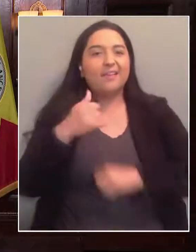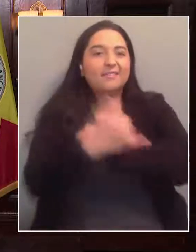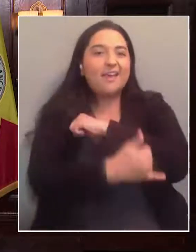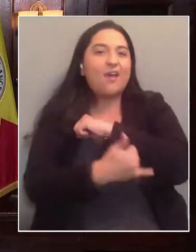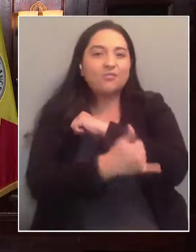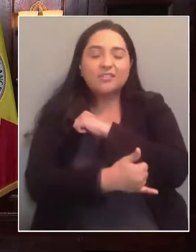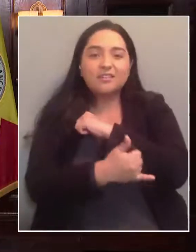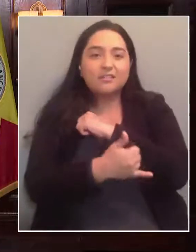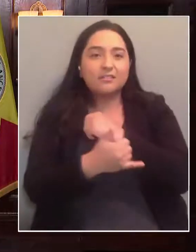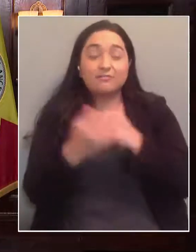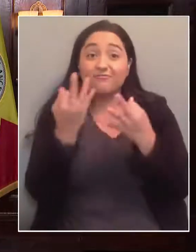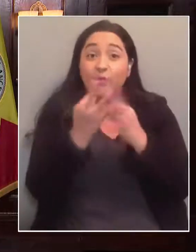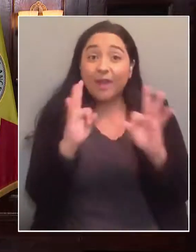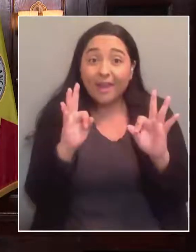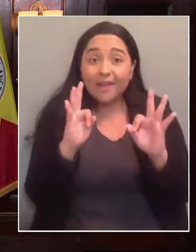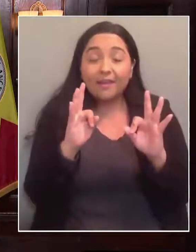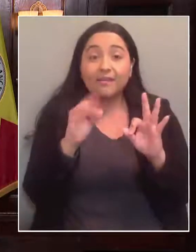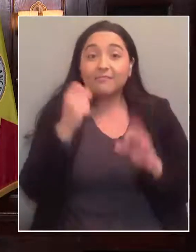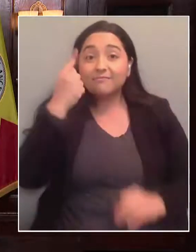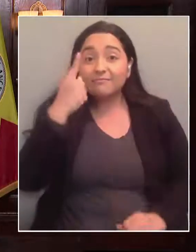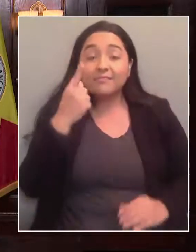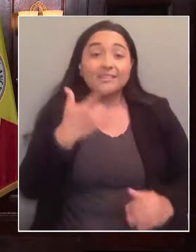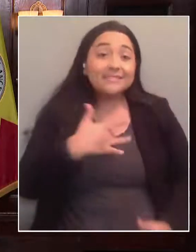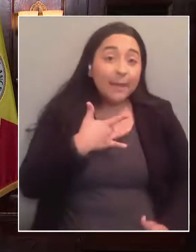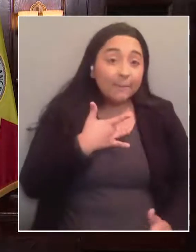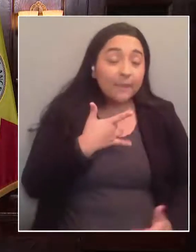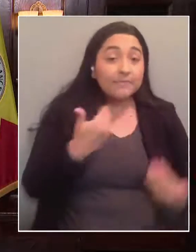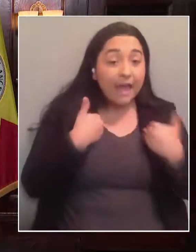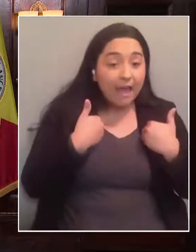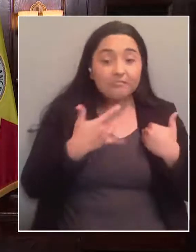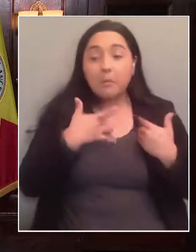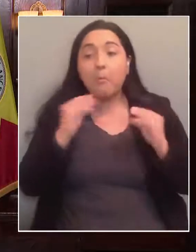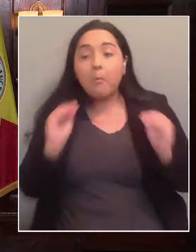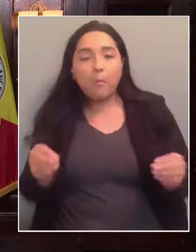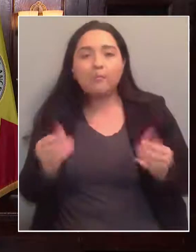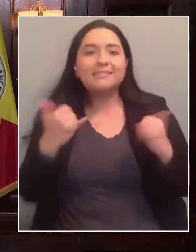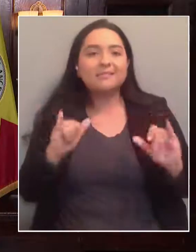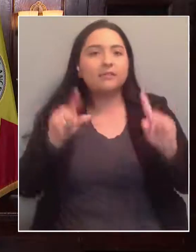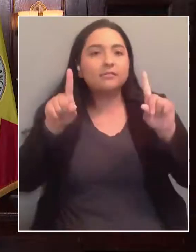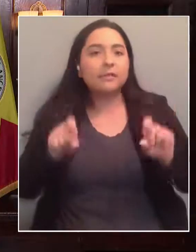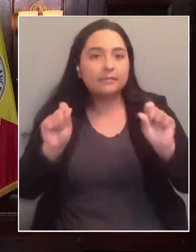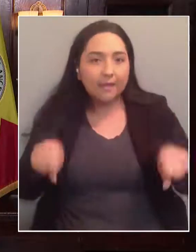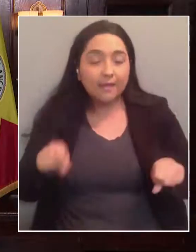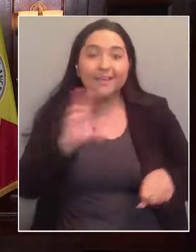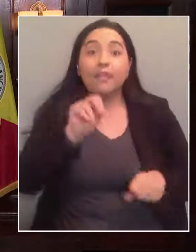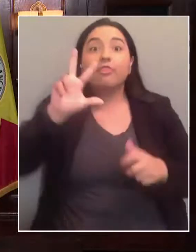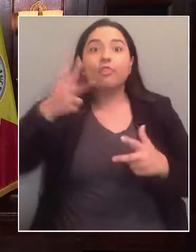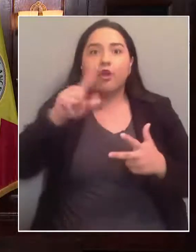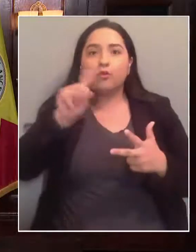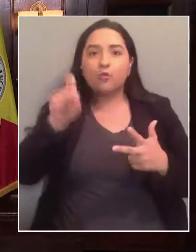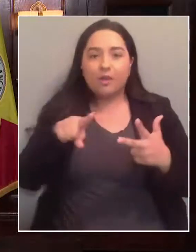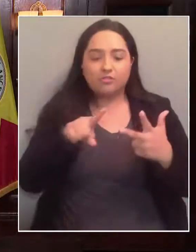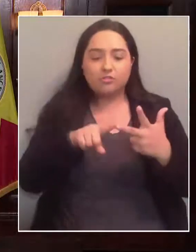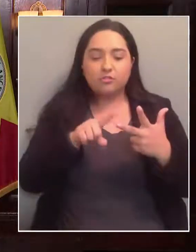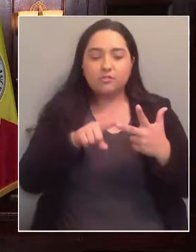COUNTRY WITH OR WITHOUT SYMPTOMS QUICK TURN AROUND AND GIVEN THE U.K. VARIANT, THANKS